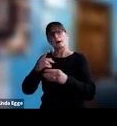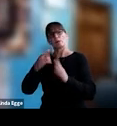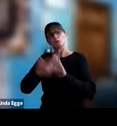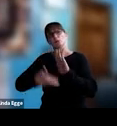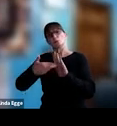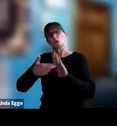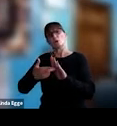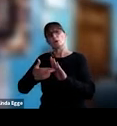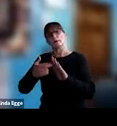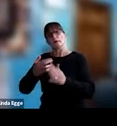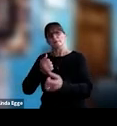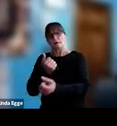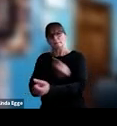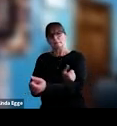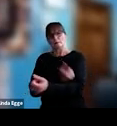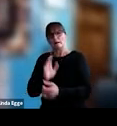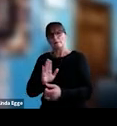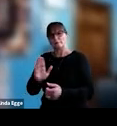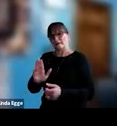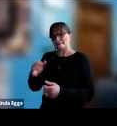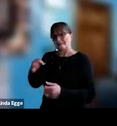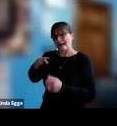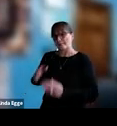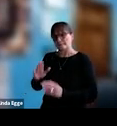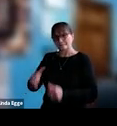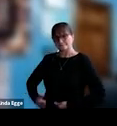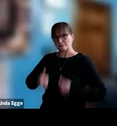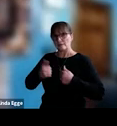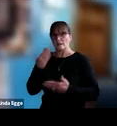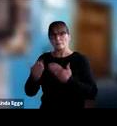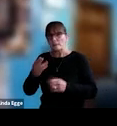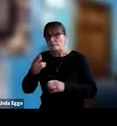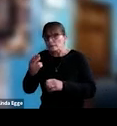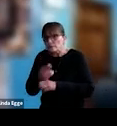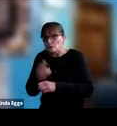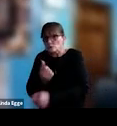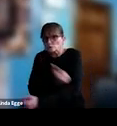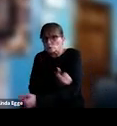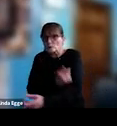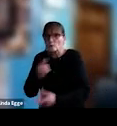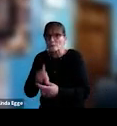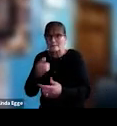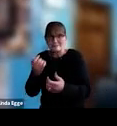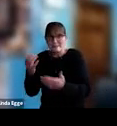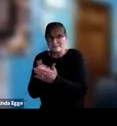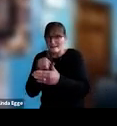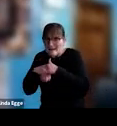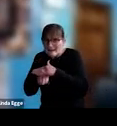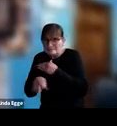in the applicant's life. So they may be using drugs intermittently when they can get access to them, and when they're not using drugs,